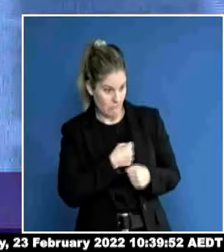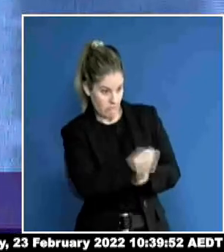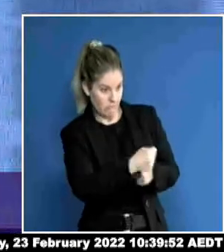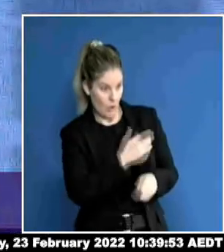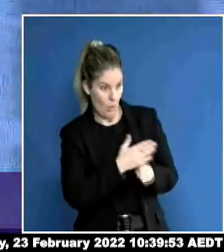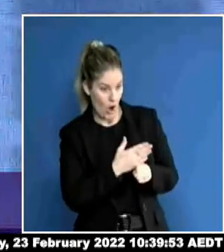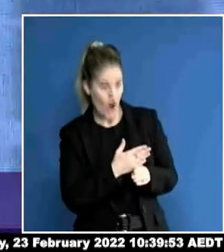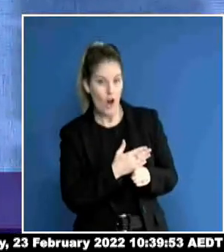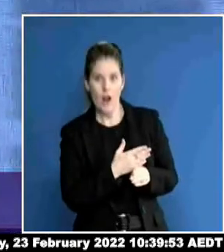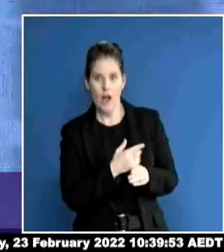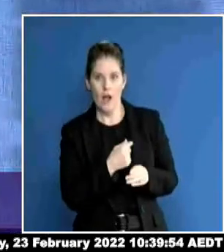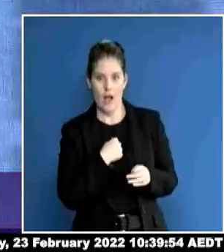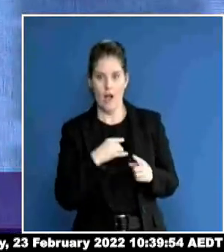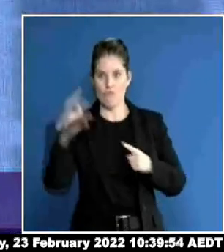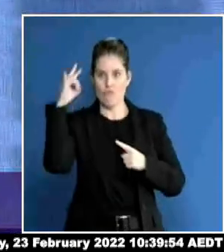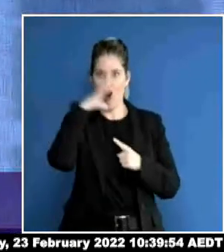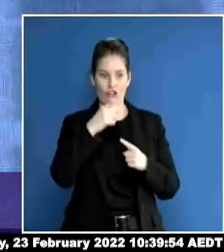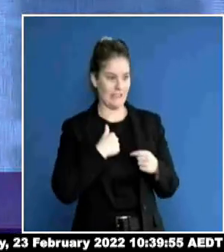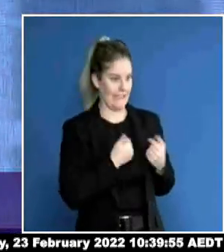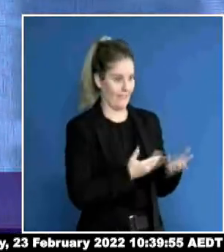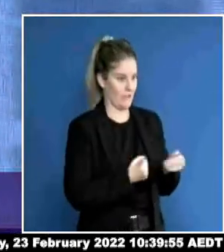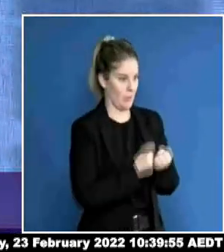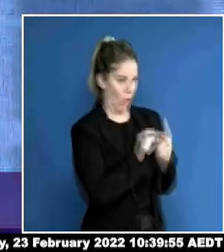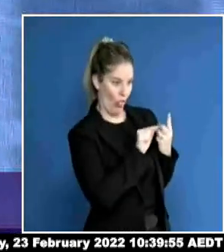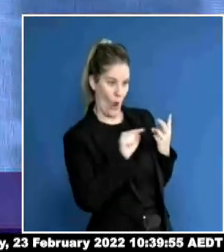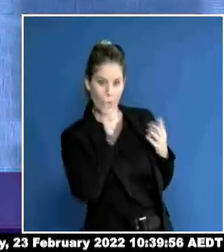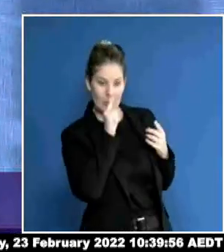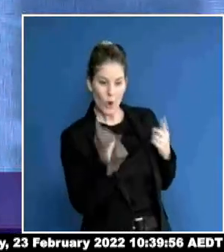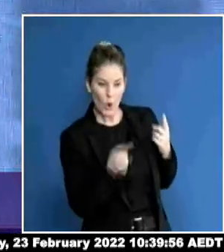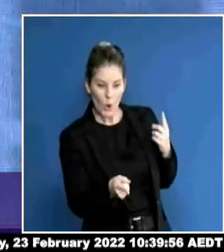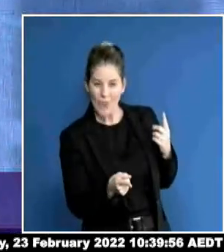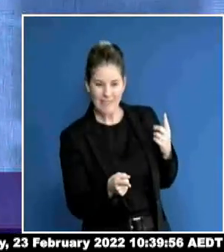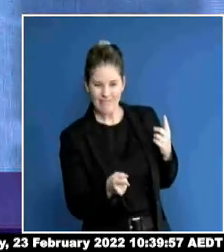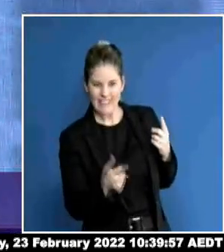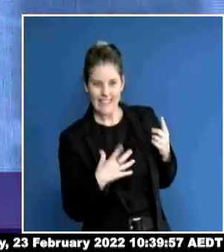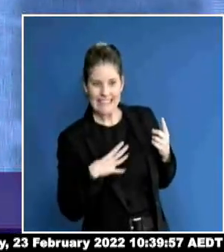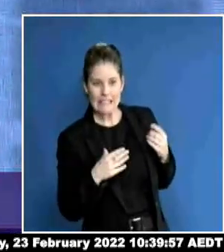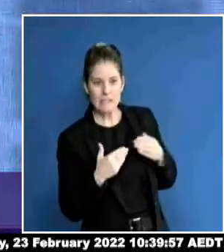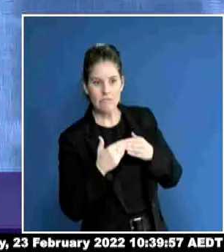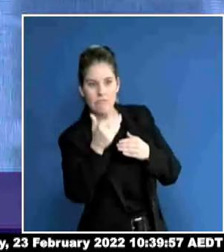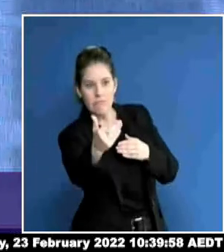In contrast, the practice of parking involves providers not working with people